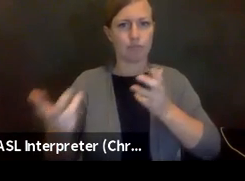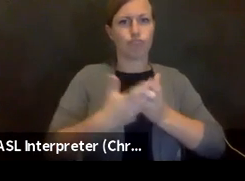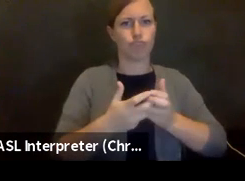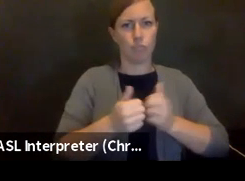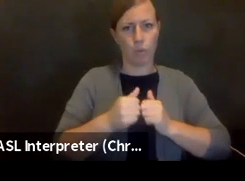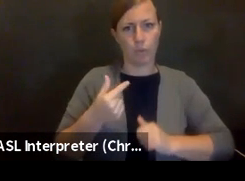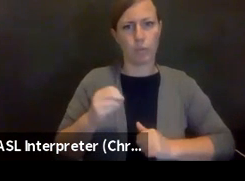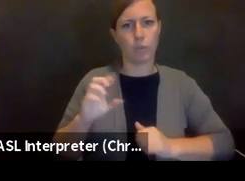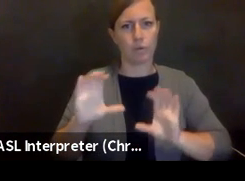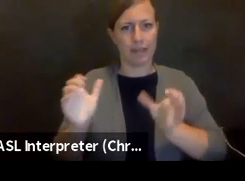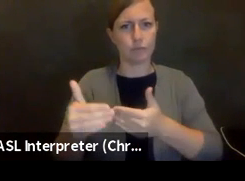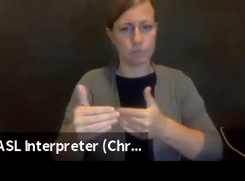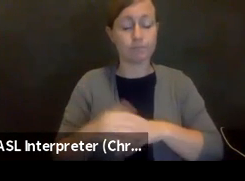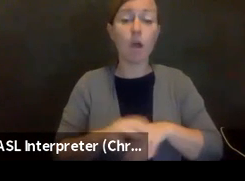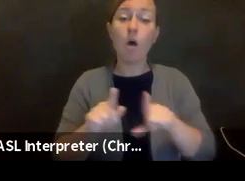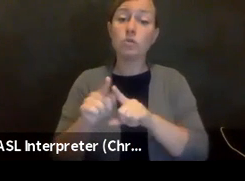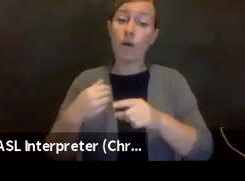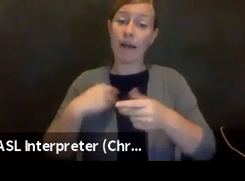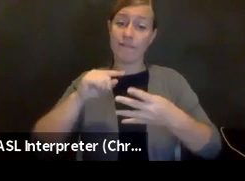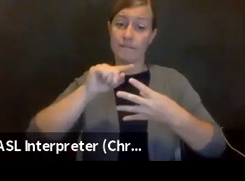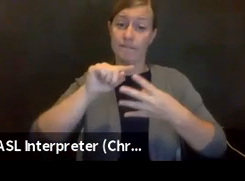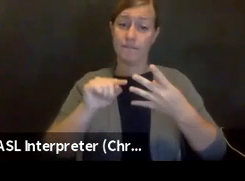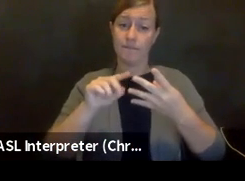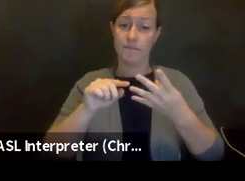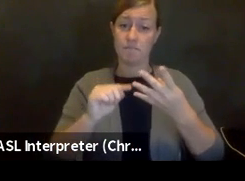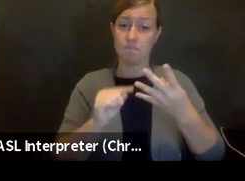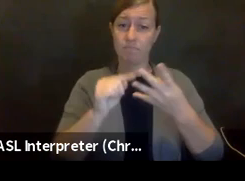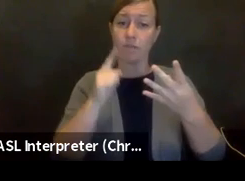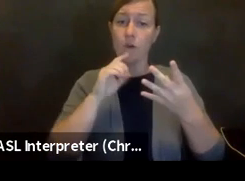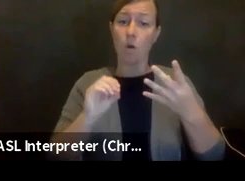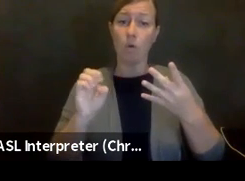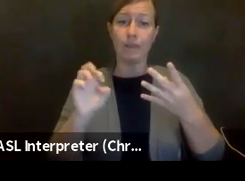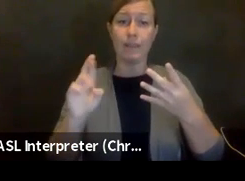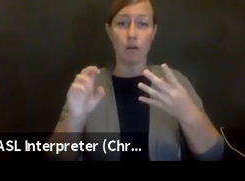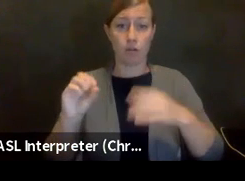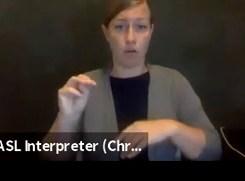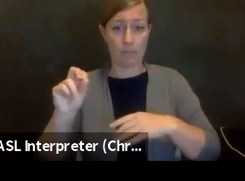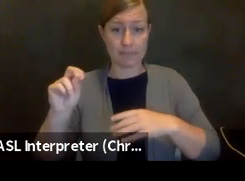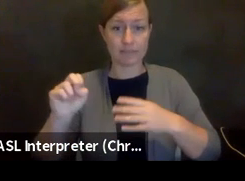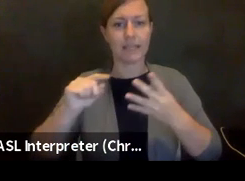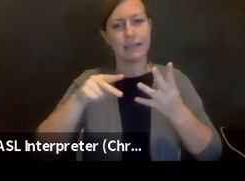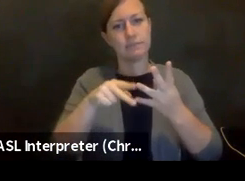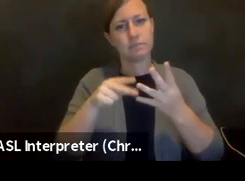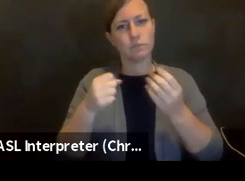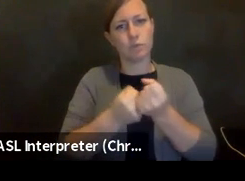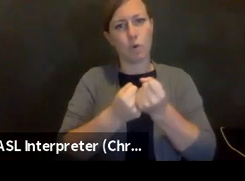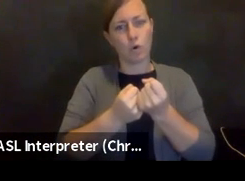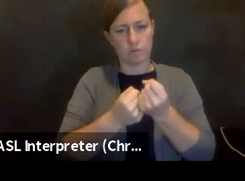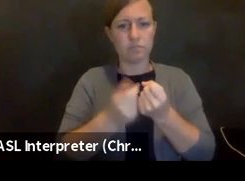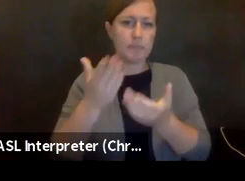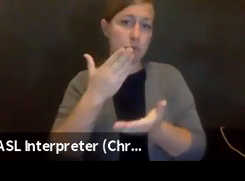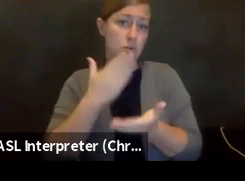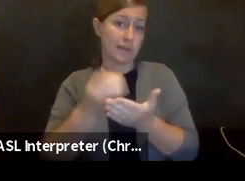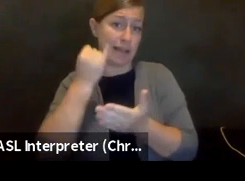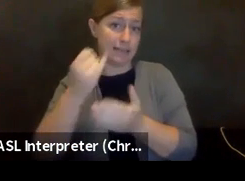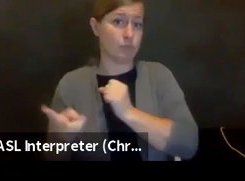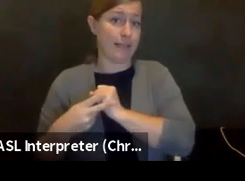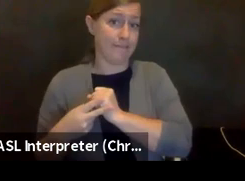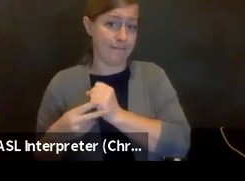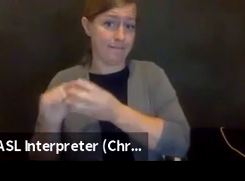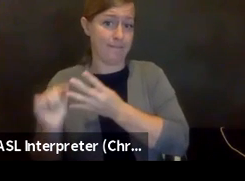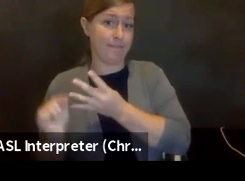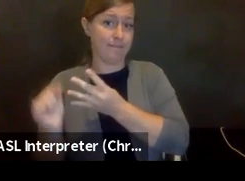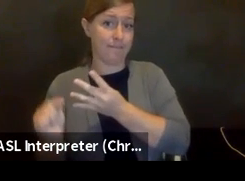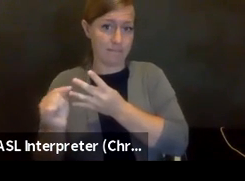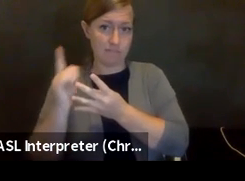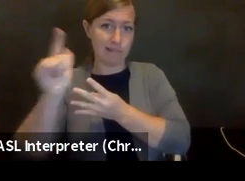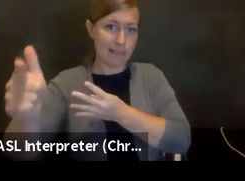Katherine Livick - ESD 112: There are also some other links here for OER comments and some support that you can get for Google Classroom. You might want to keep those links in your pocket for when you start rolling by yourself on this.